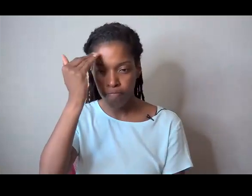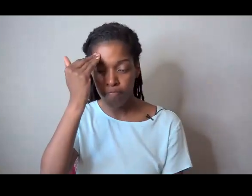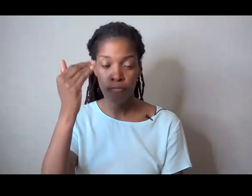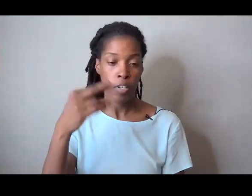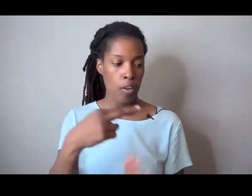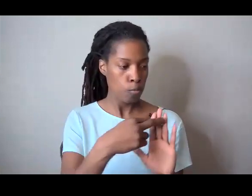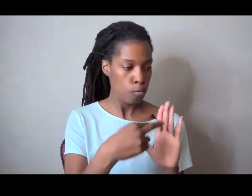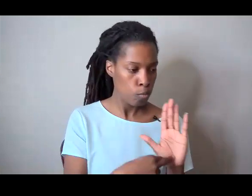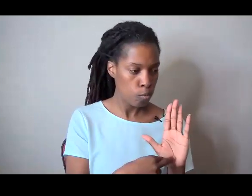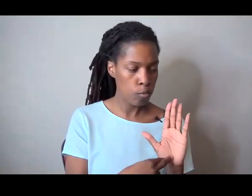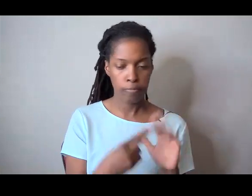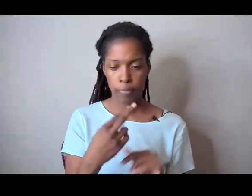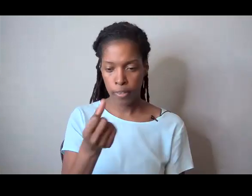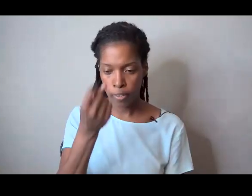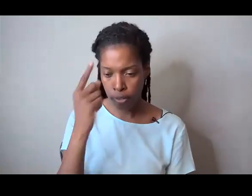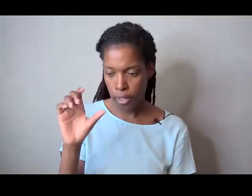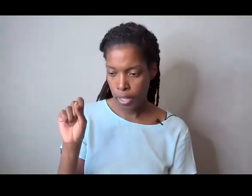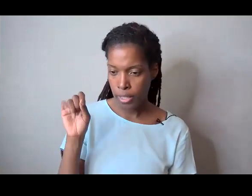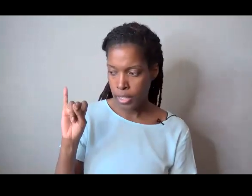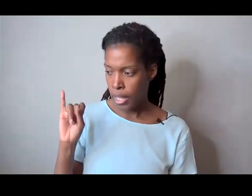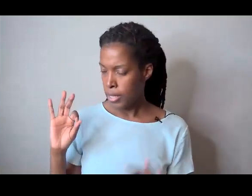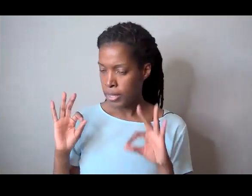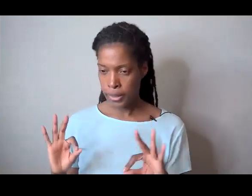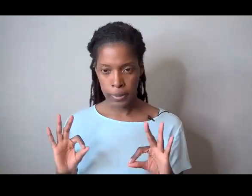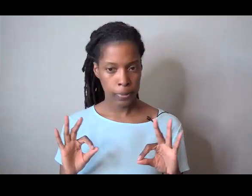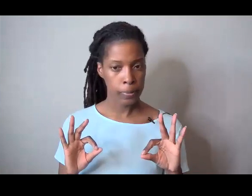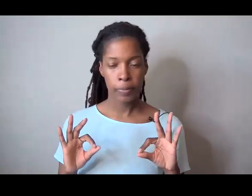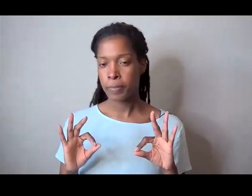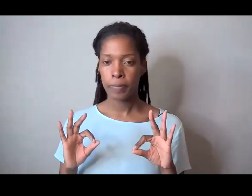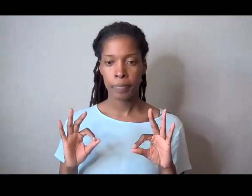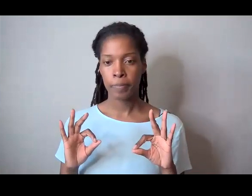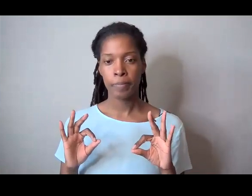understanding about SSI to the front of your brain as well as the Medicaid that comes with it.